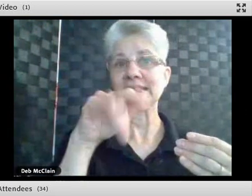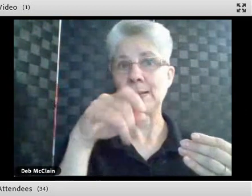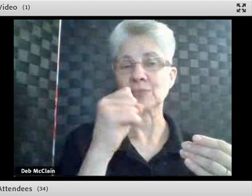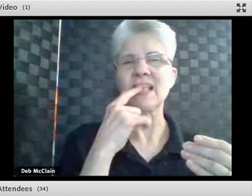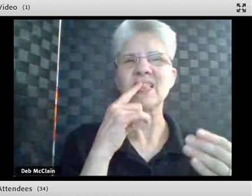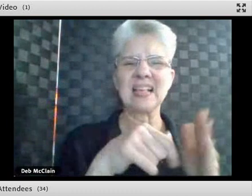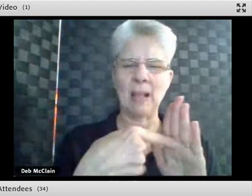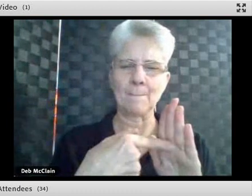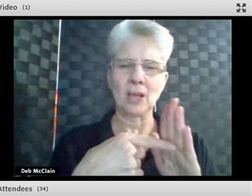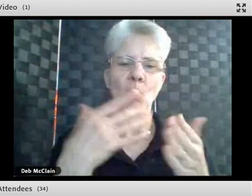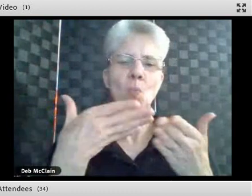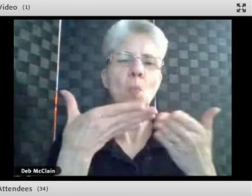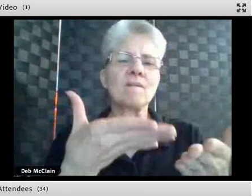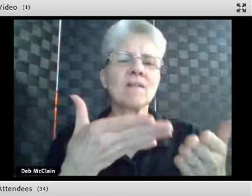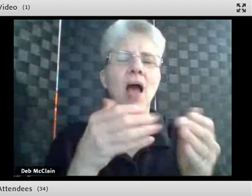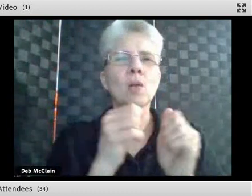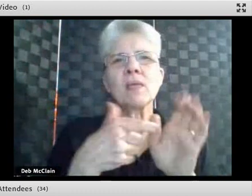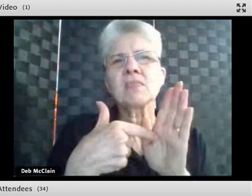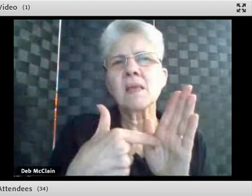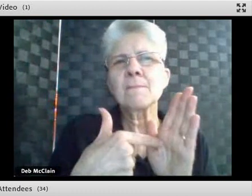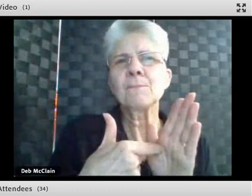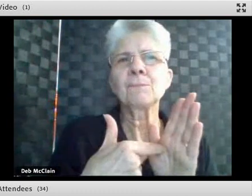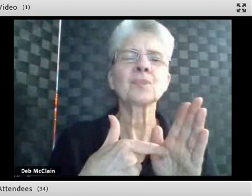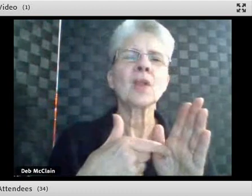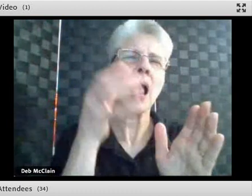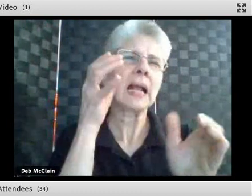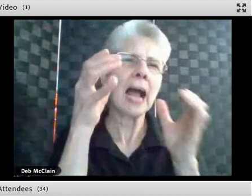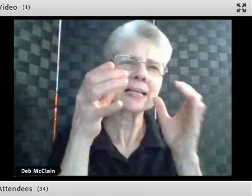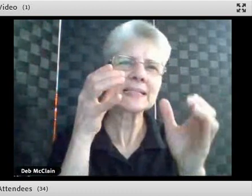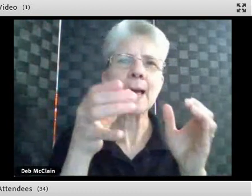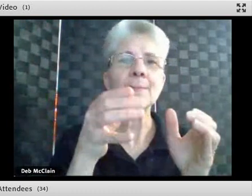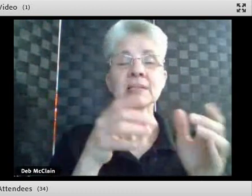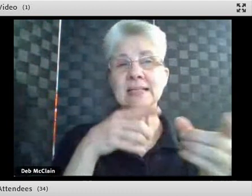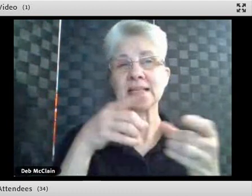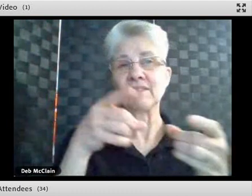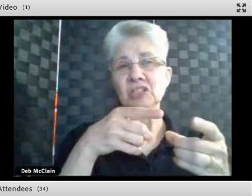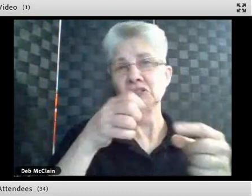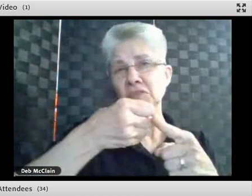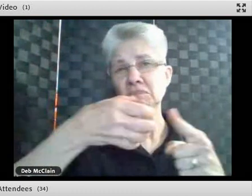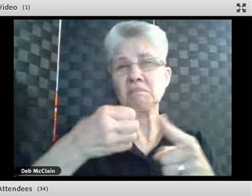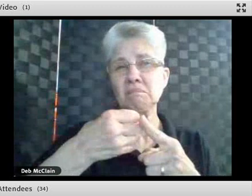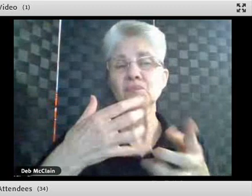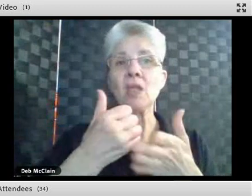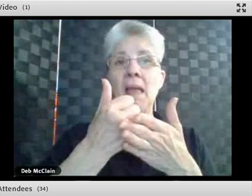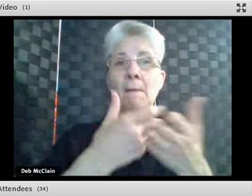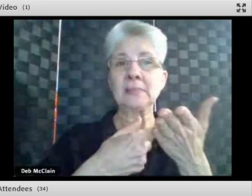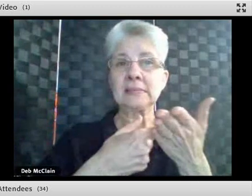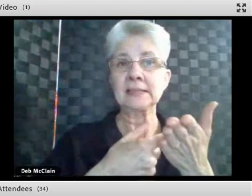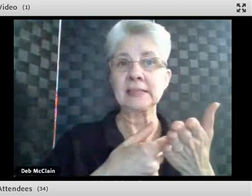These models provide us with a common set of concepts and definitions to help discussion across groups